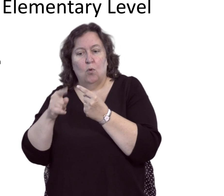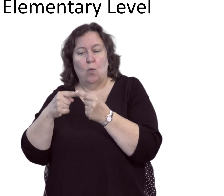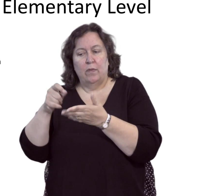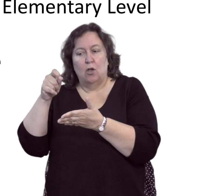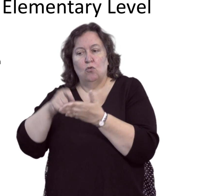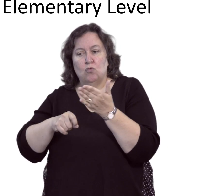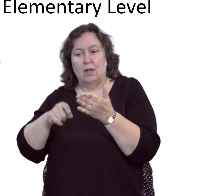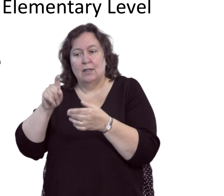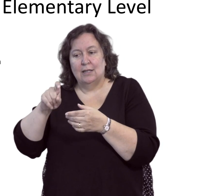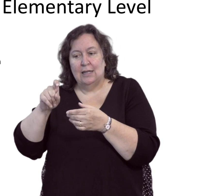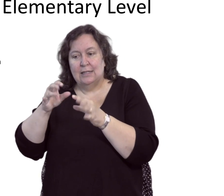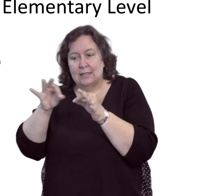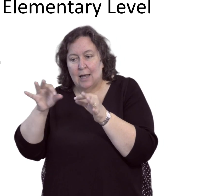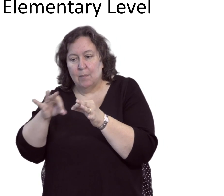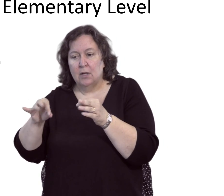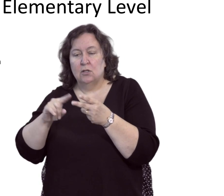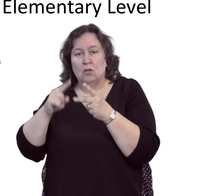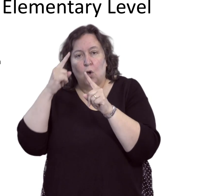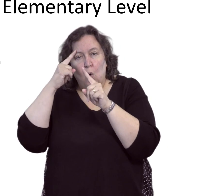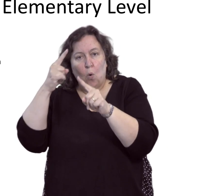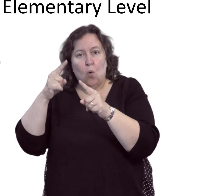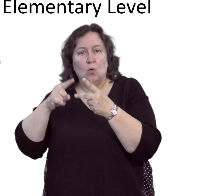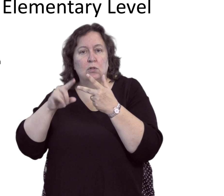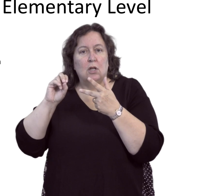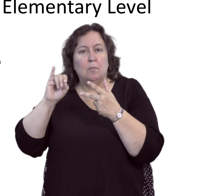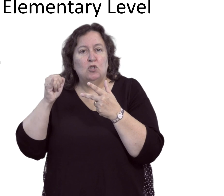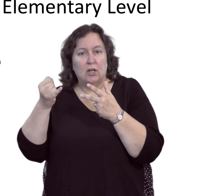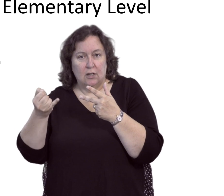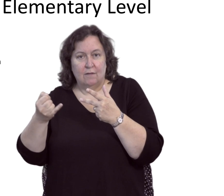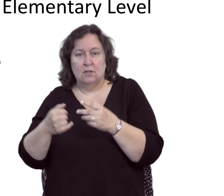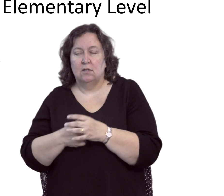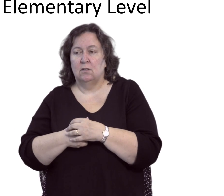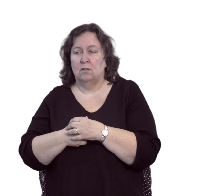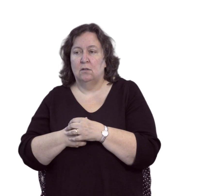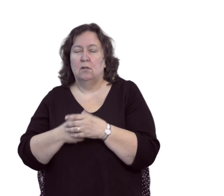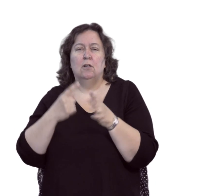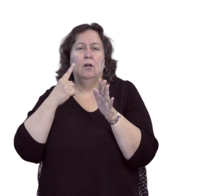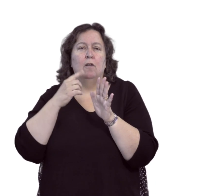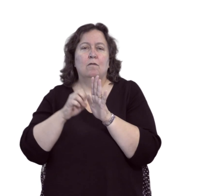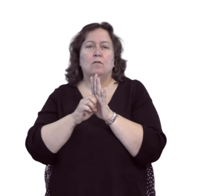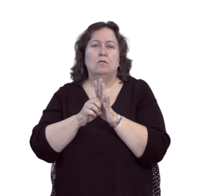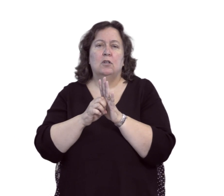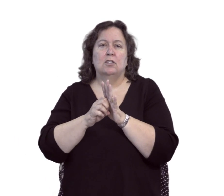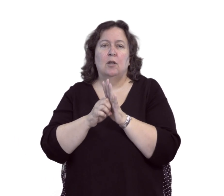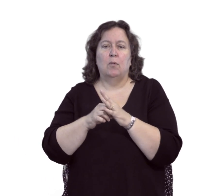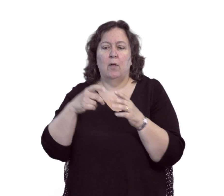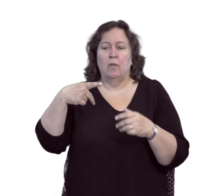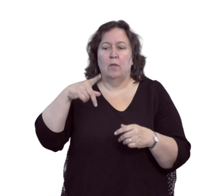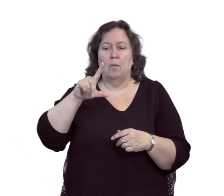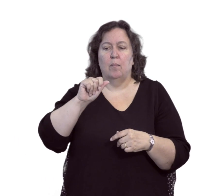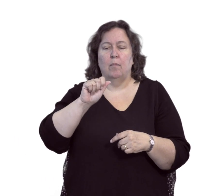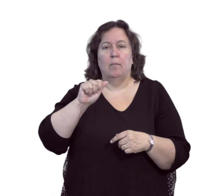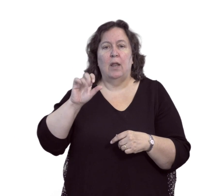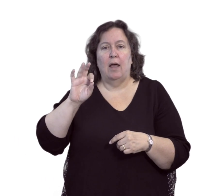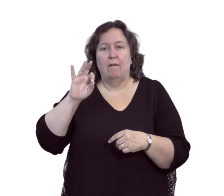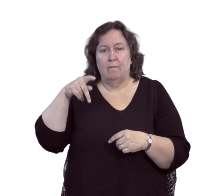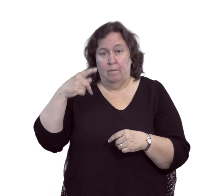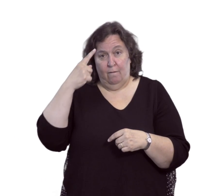need statements, goals, and objectives. For example, the PLAAFP for